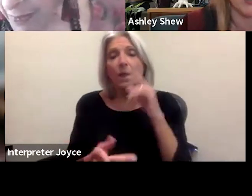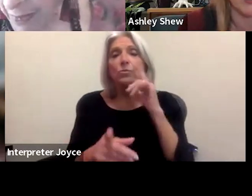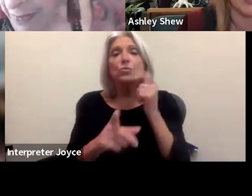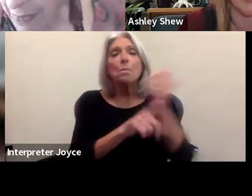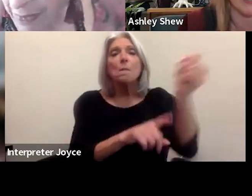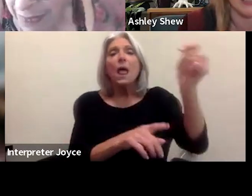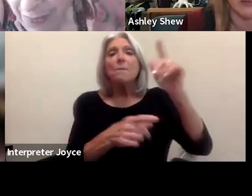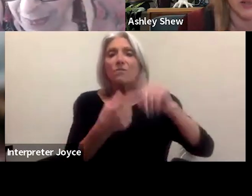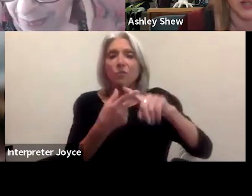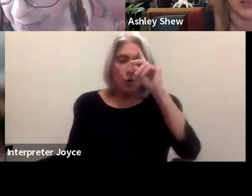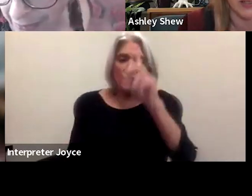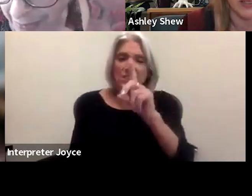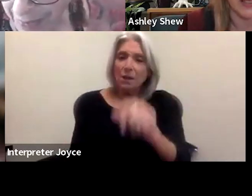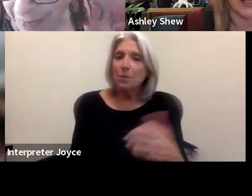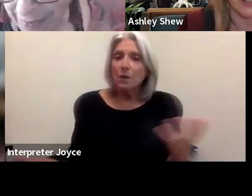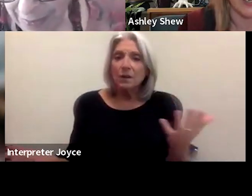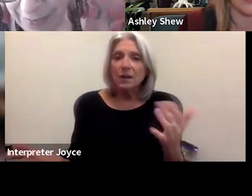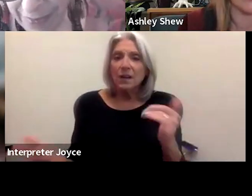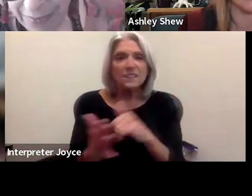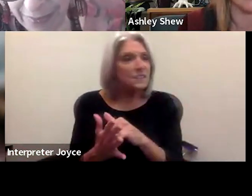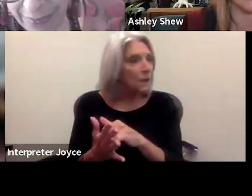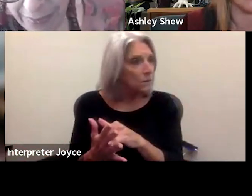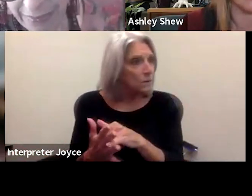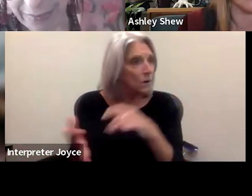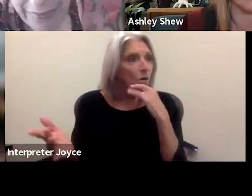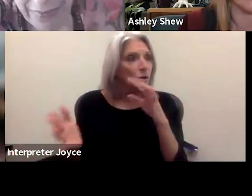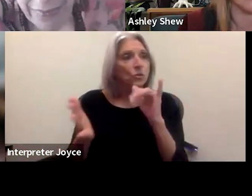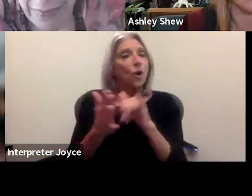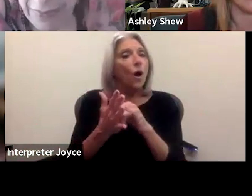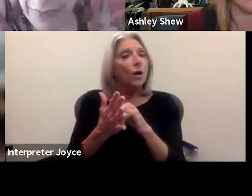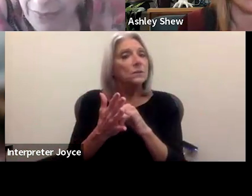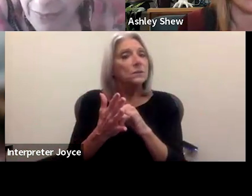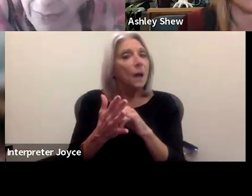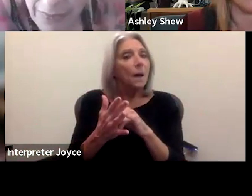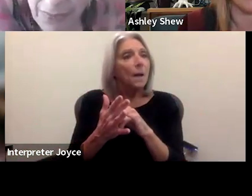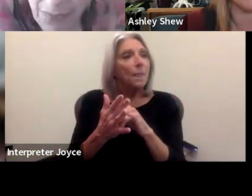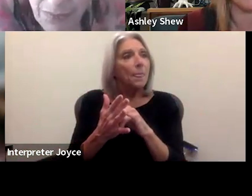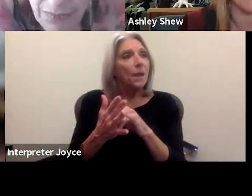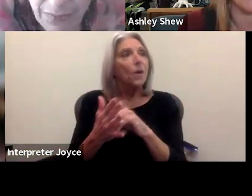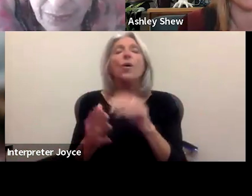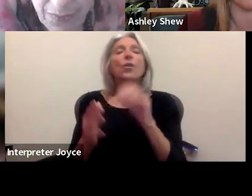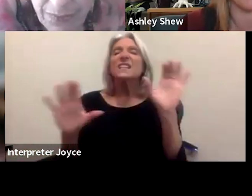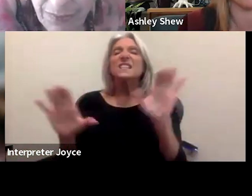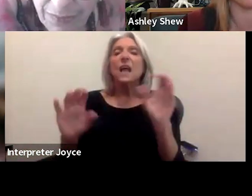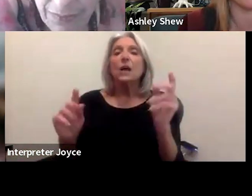it's just done by default. And it wears me down, sometimes,